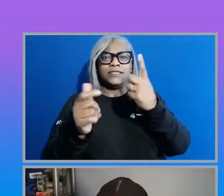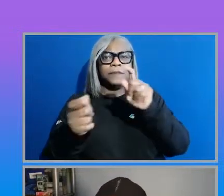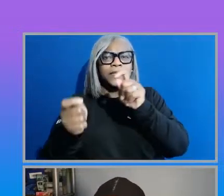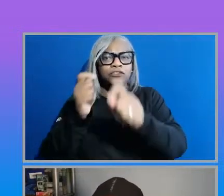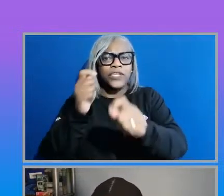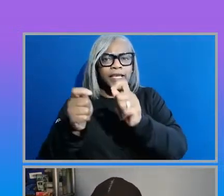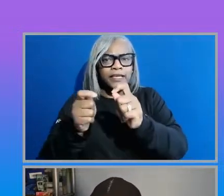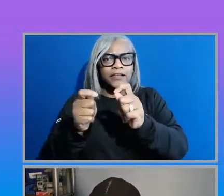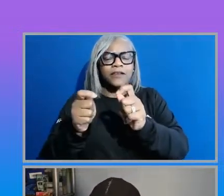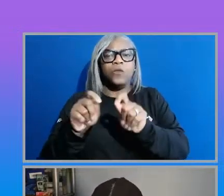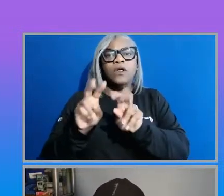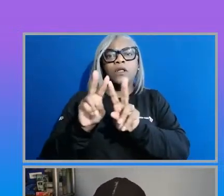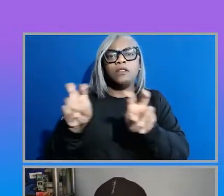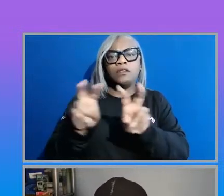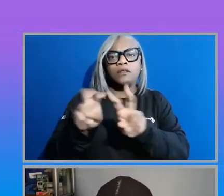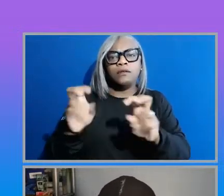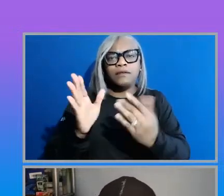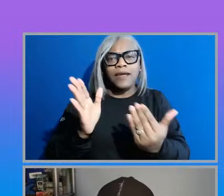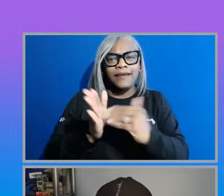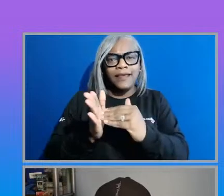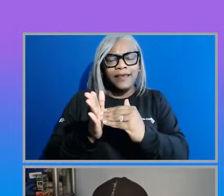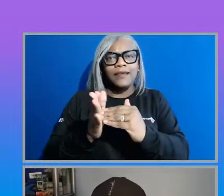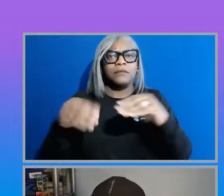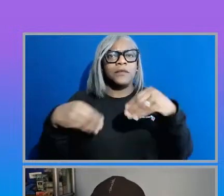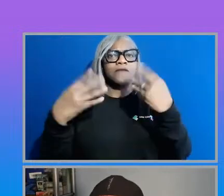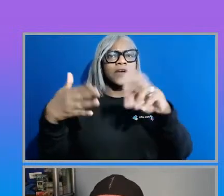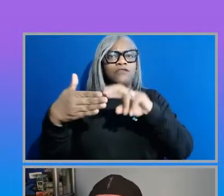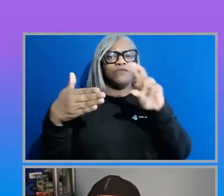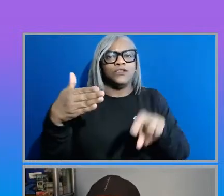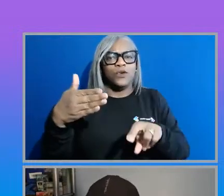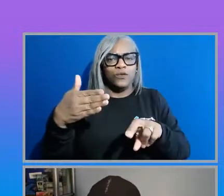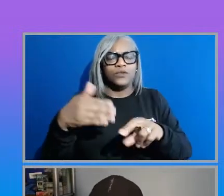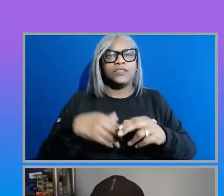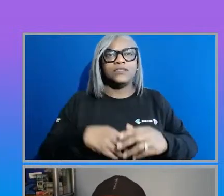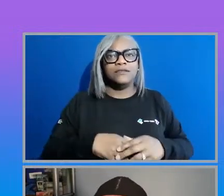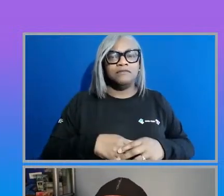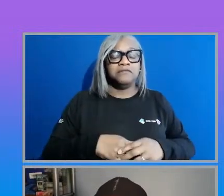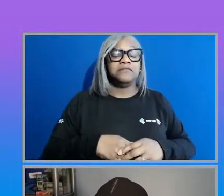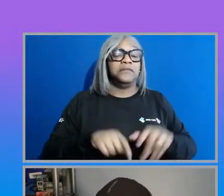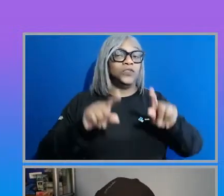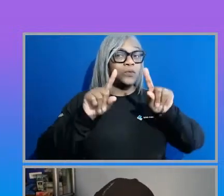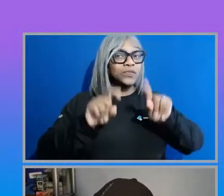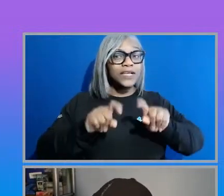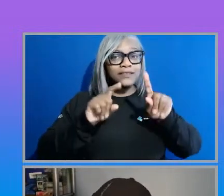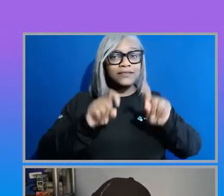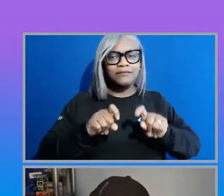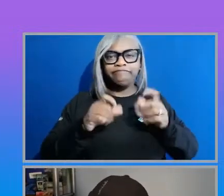going to analyze the page and give you some results back. Now